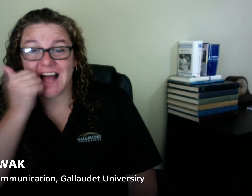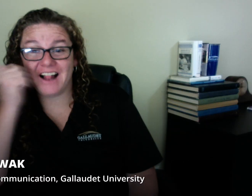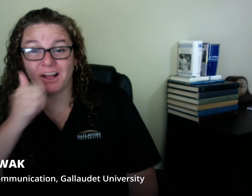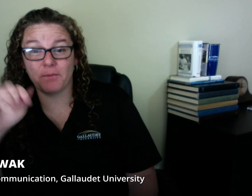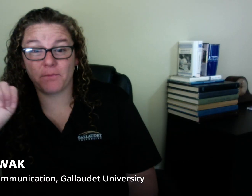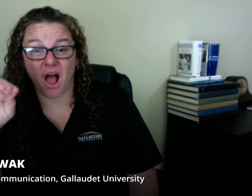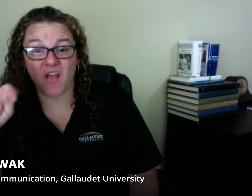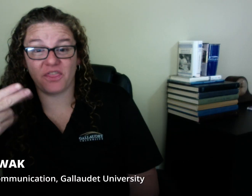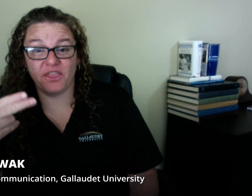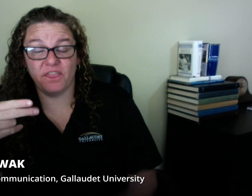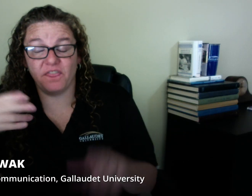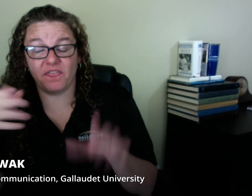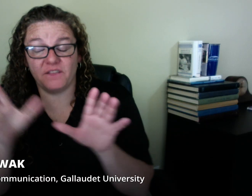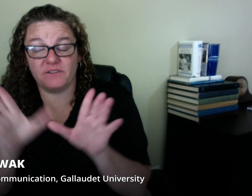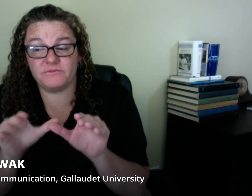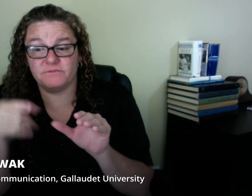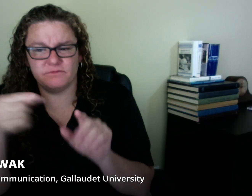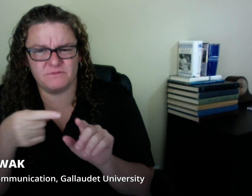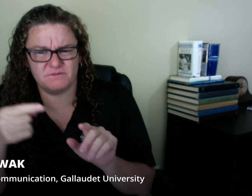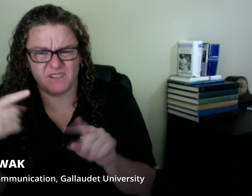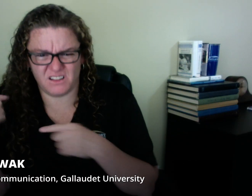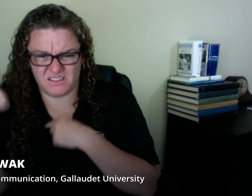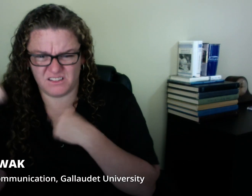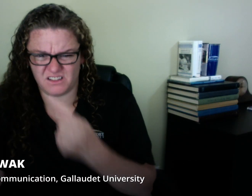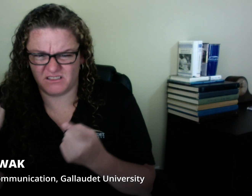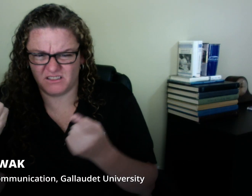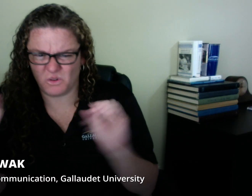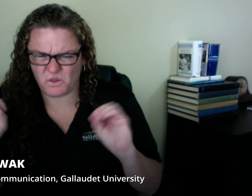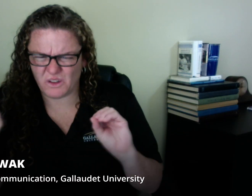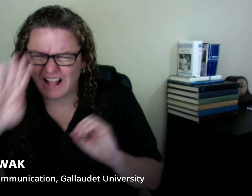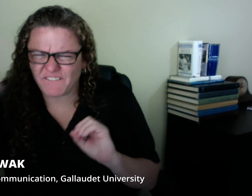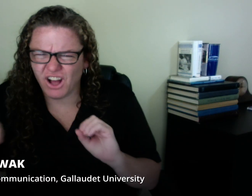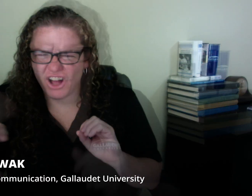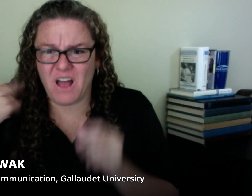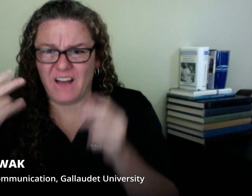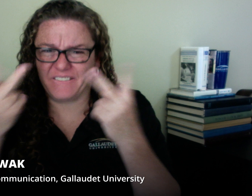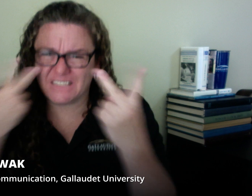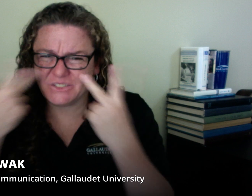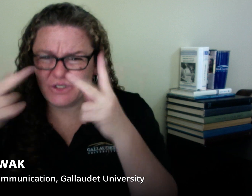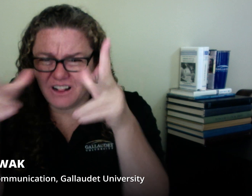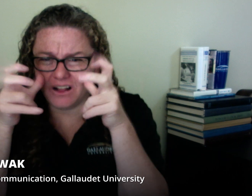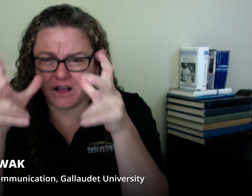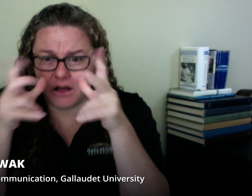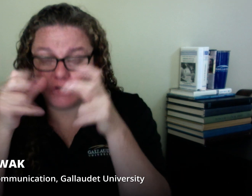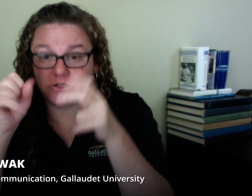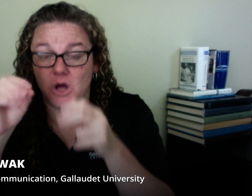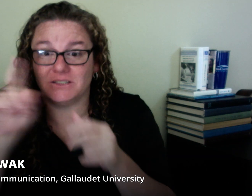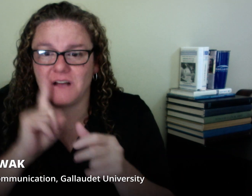"There has never been anything like The Daily Moth before. With the visual aspect of it,